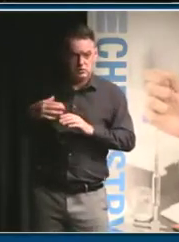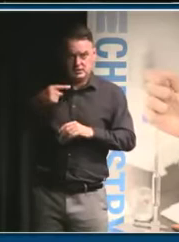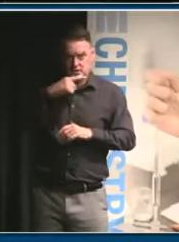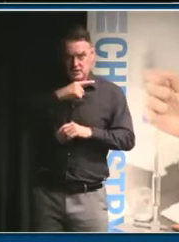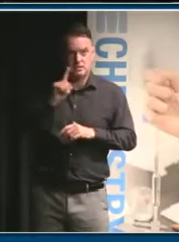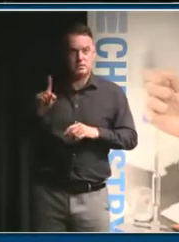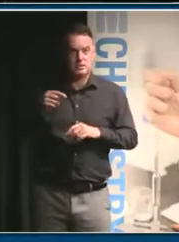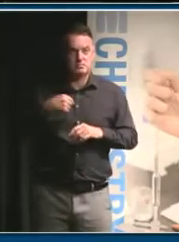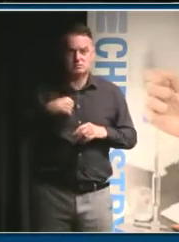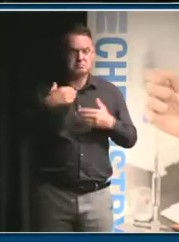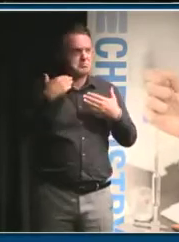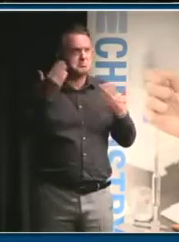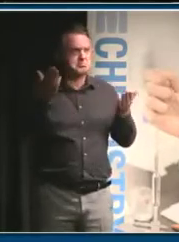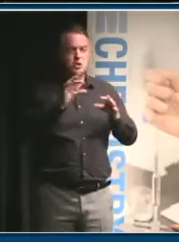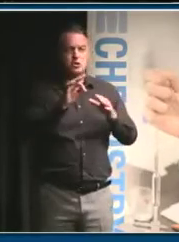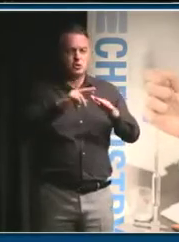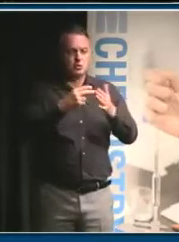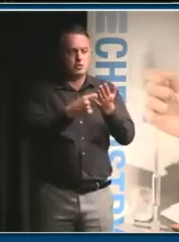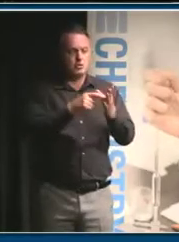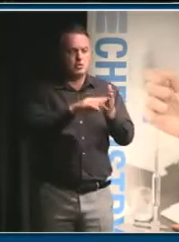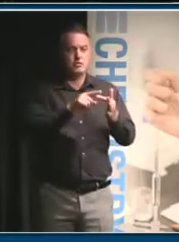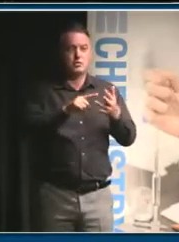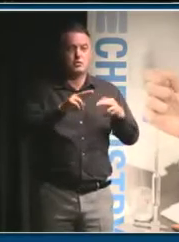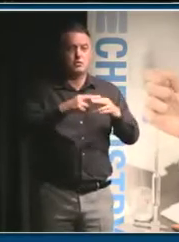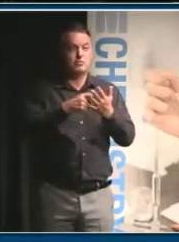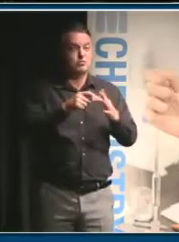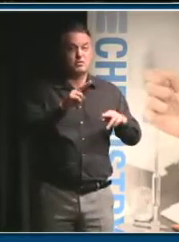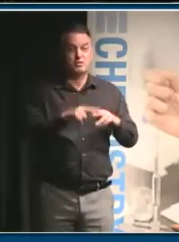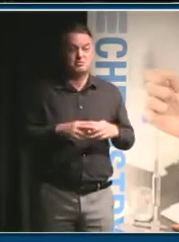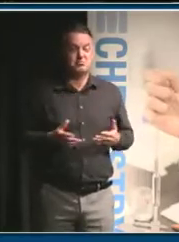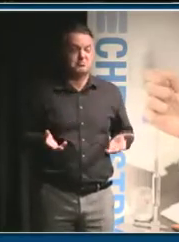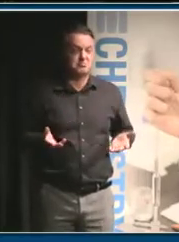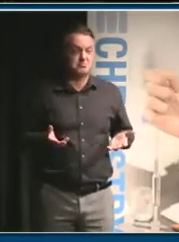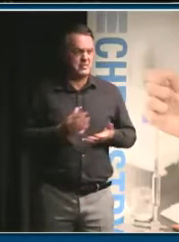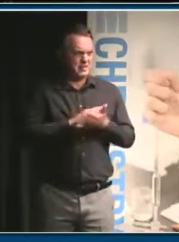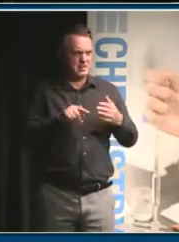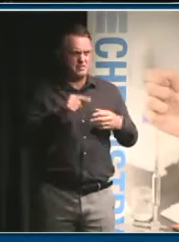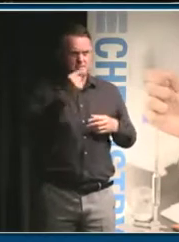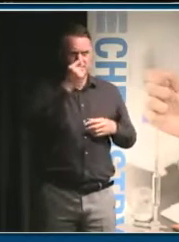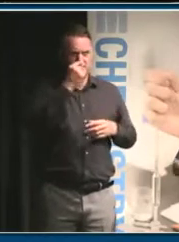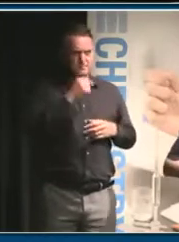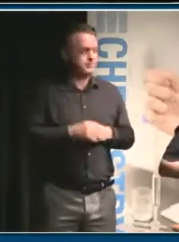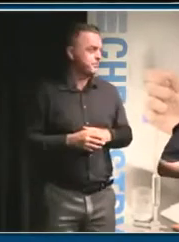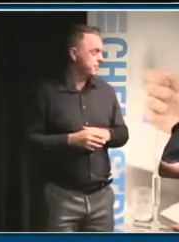no frame of reference to ask the question. How is it possible? You know I start looking